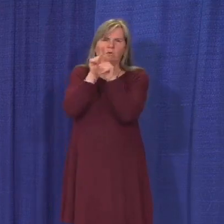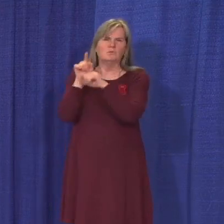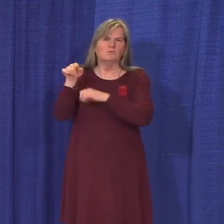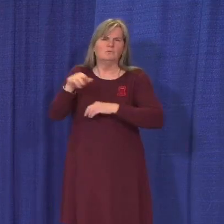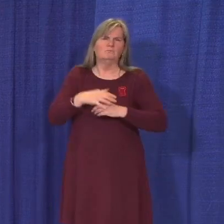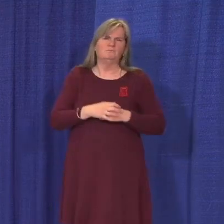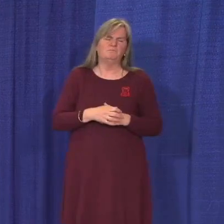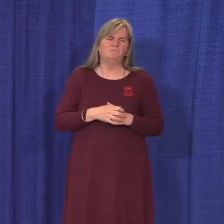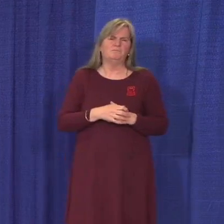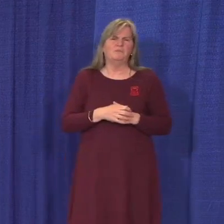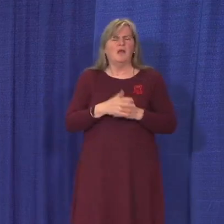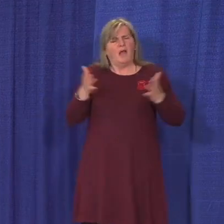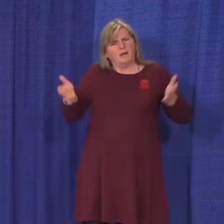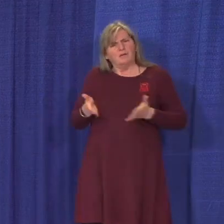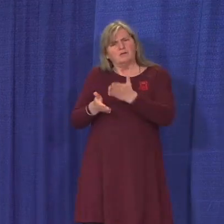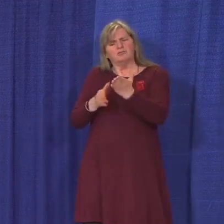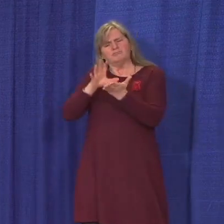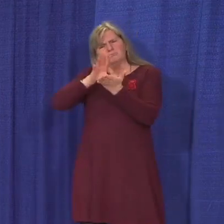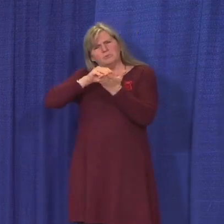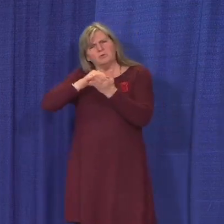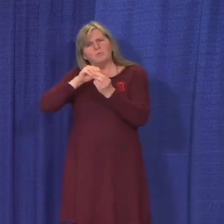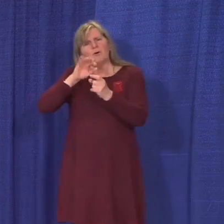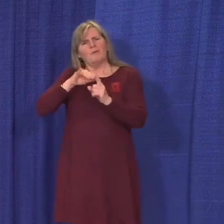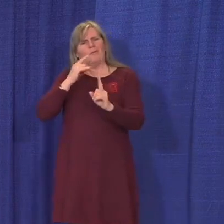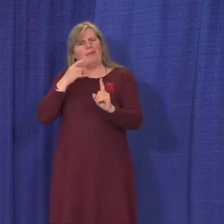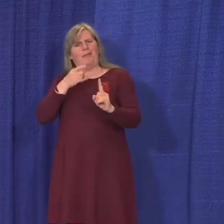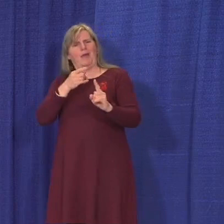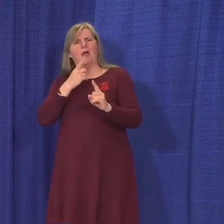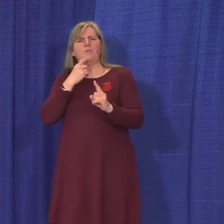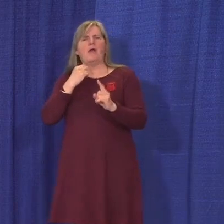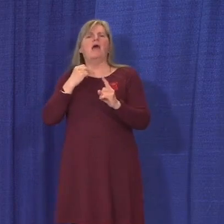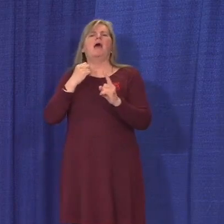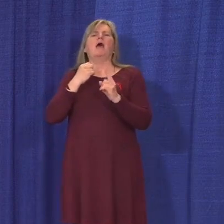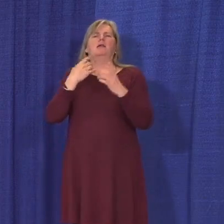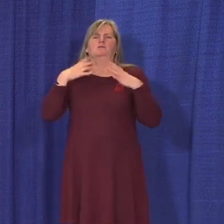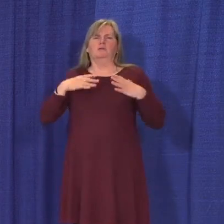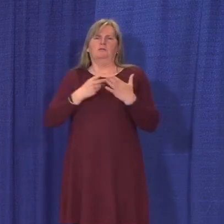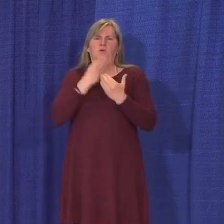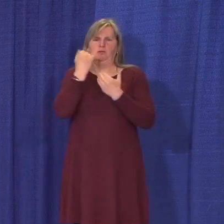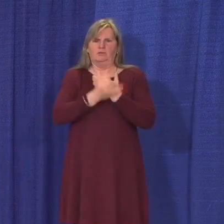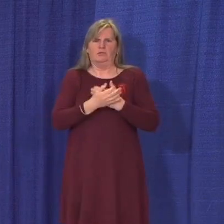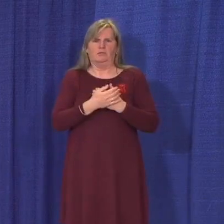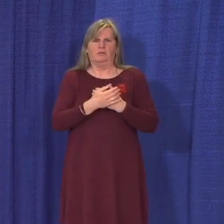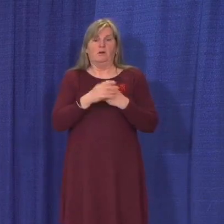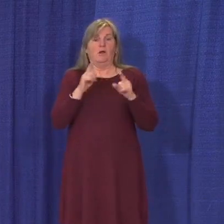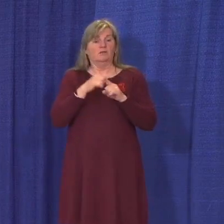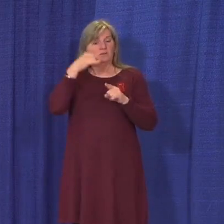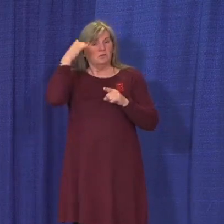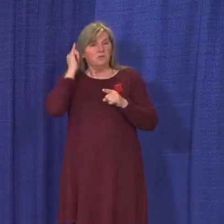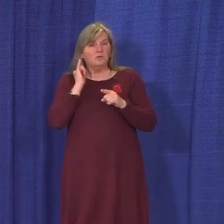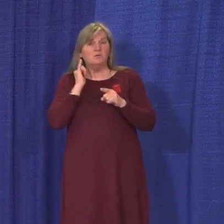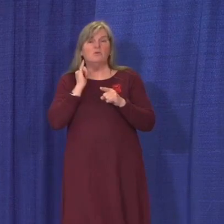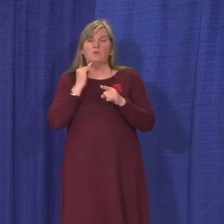and girls and two -- and LGBTQ